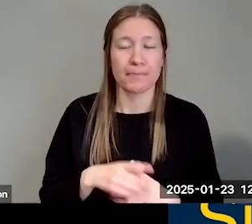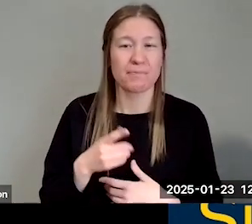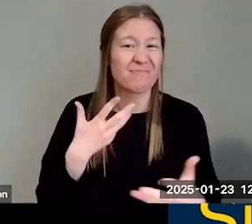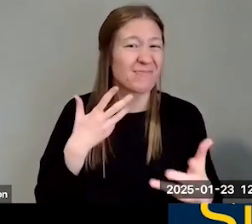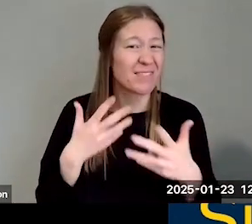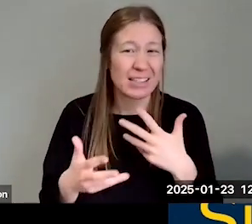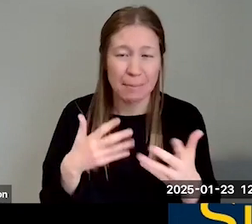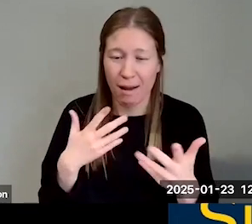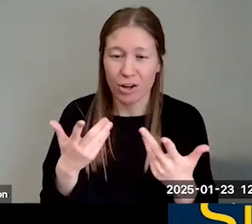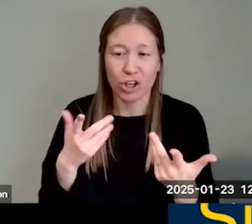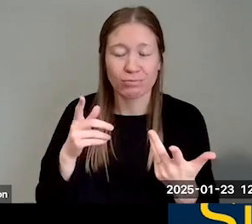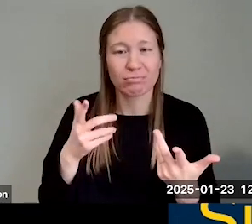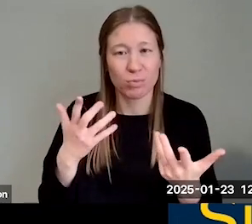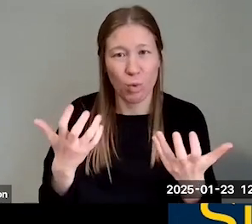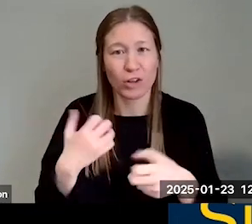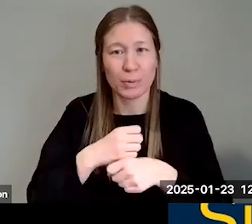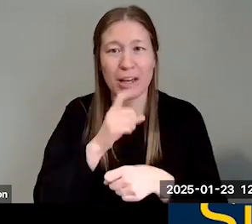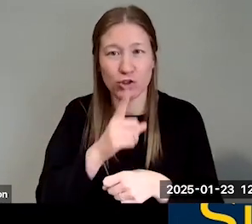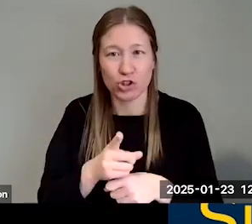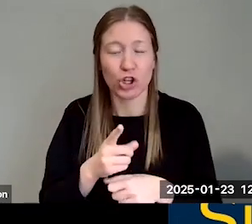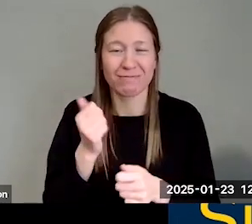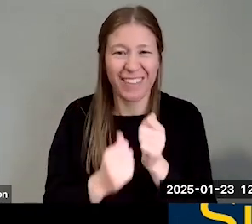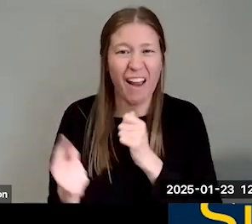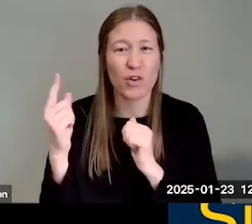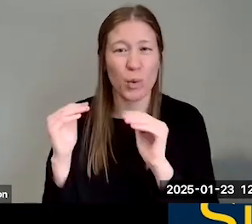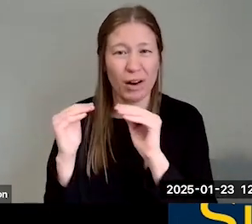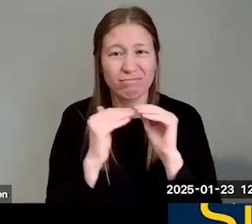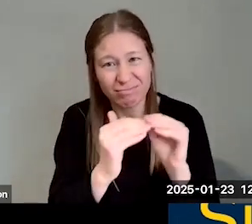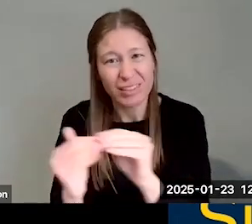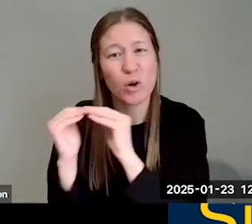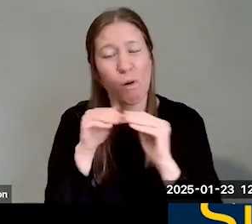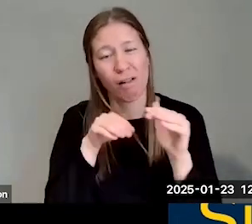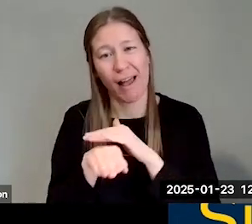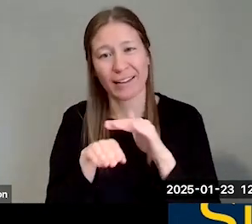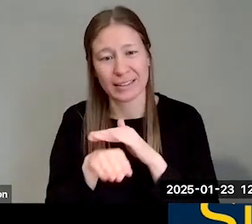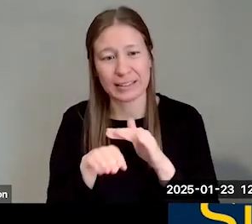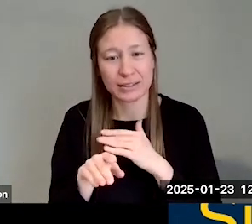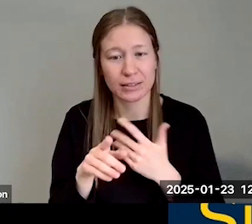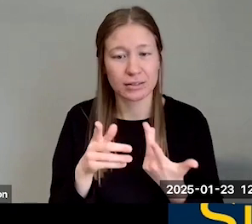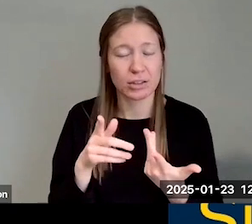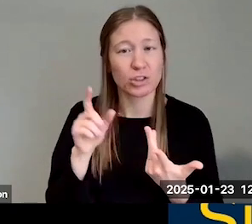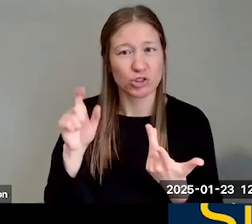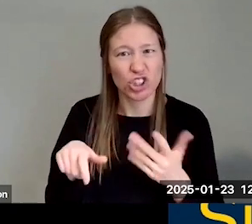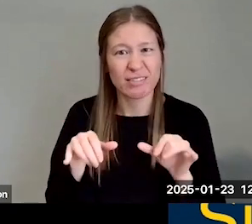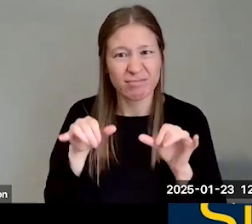We want to ensure that everybody has that equal access, and we need to really take the same steps and document them the same way,